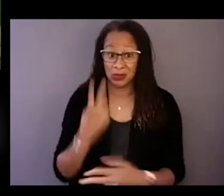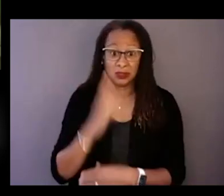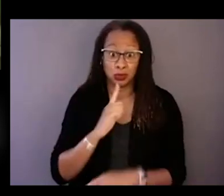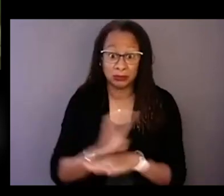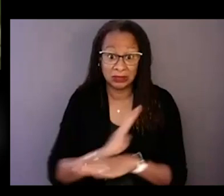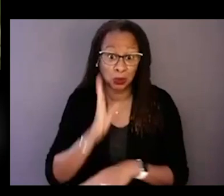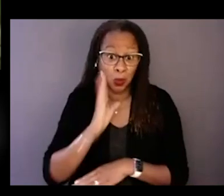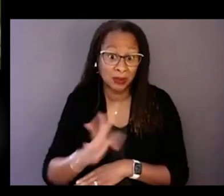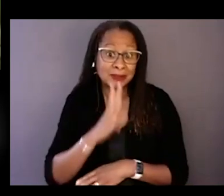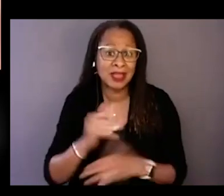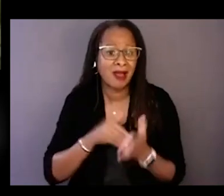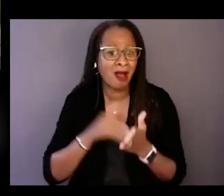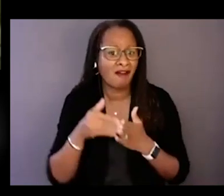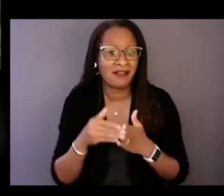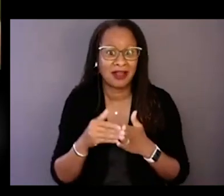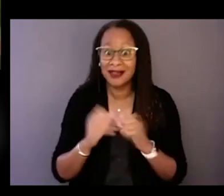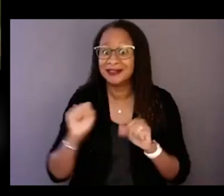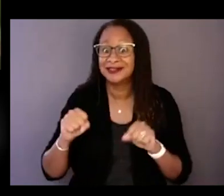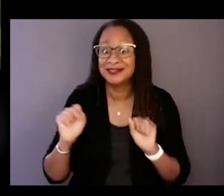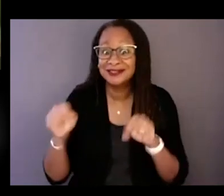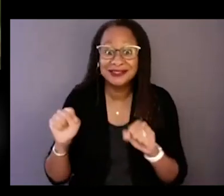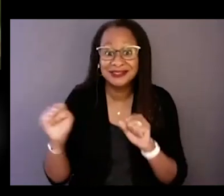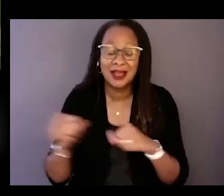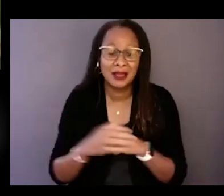because oftentimes something will be presented as if it's going to happen